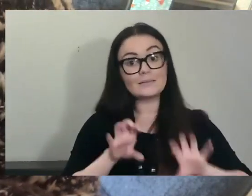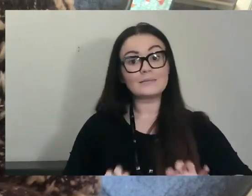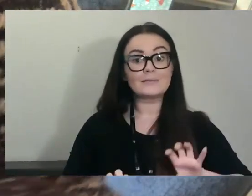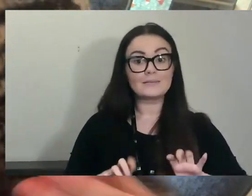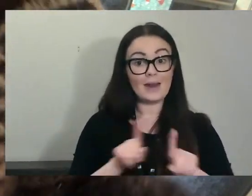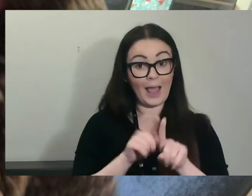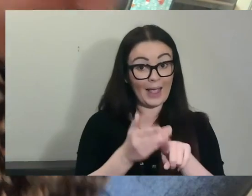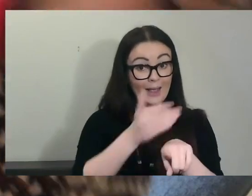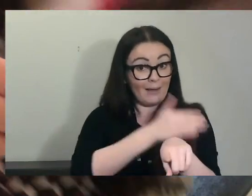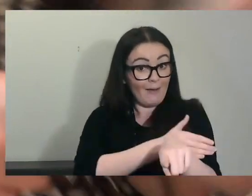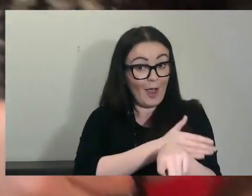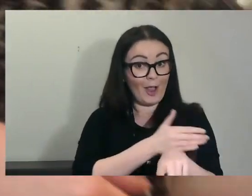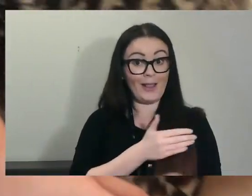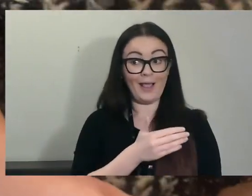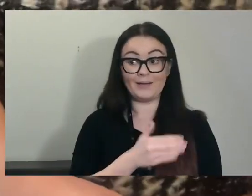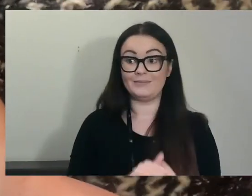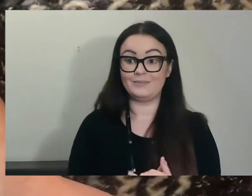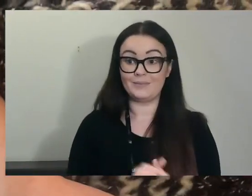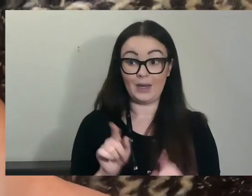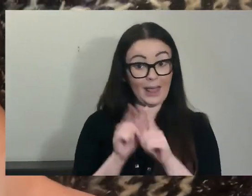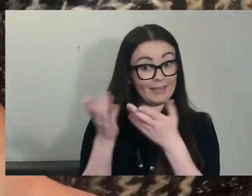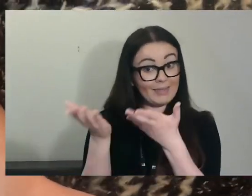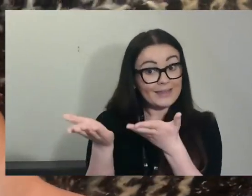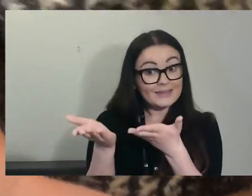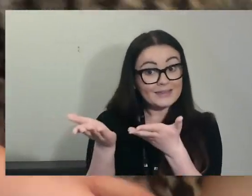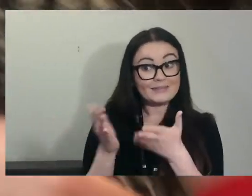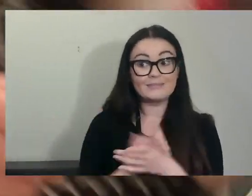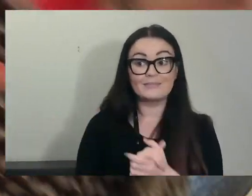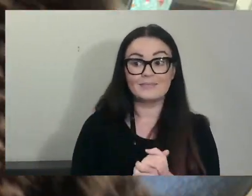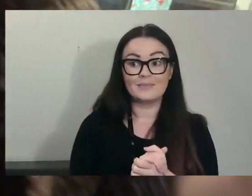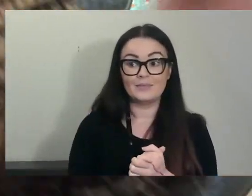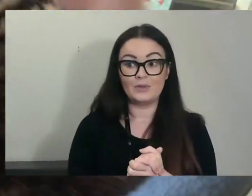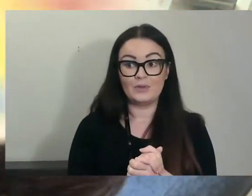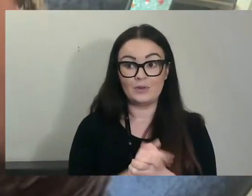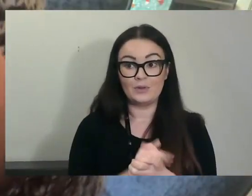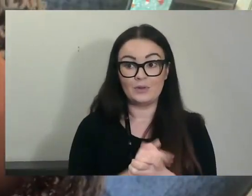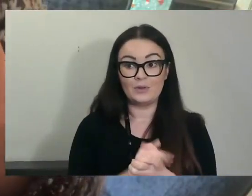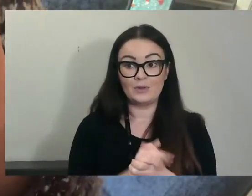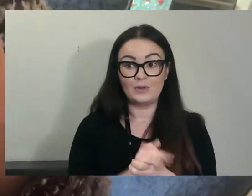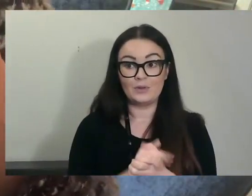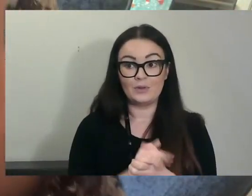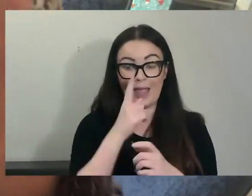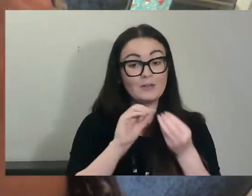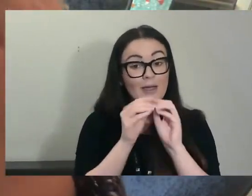like we did at the beginning of the session. So you can just spend your time doing a few